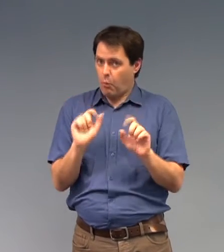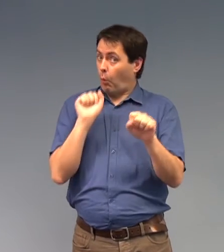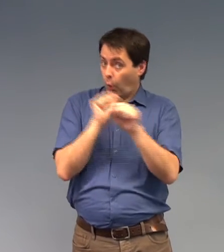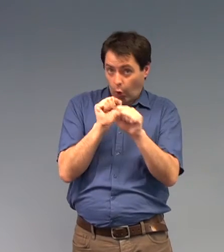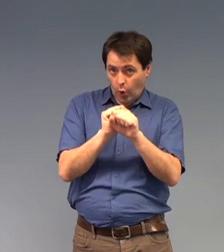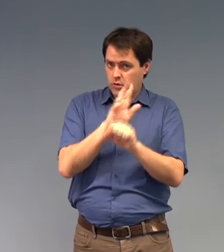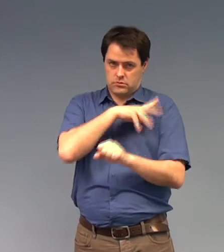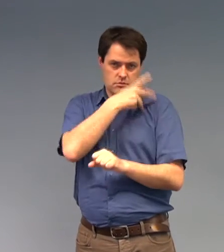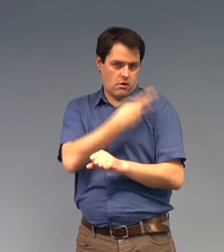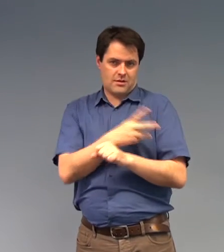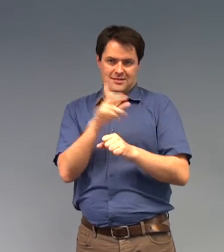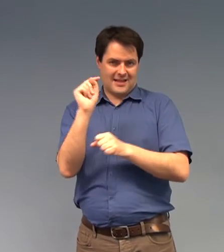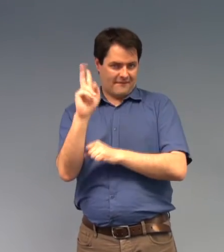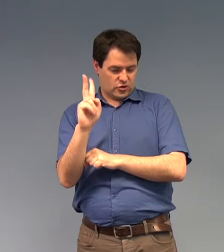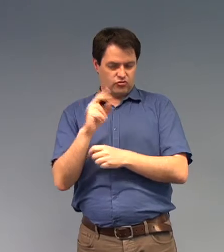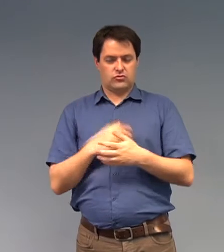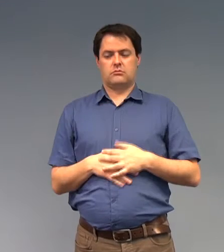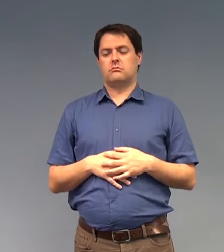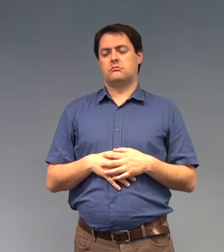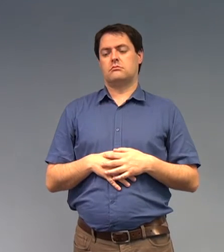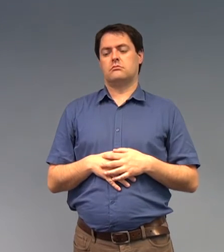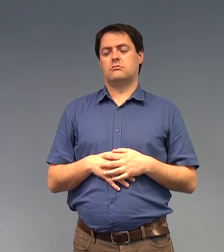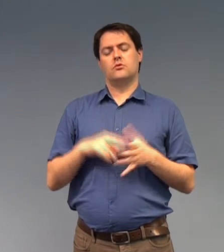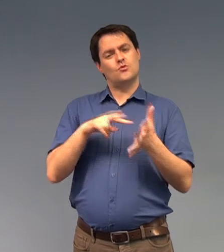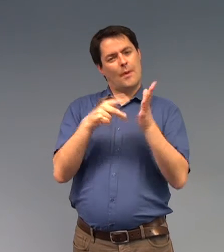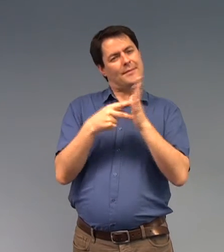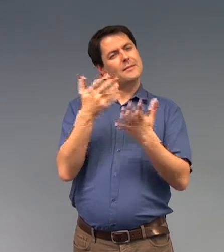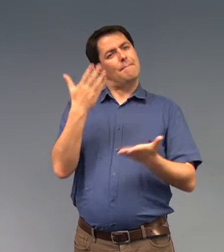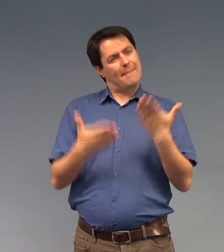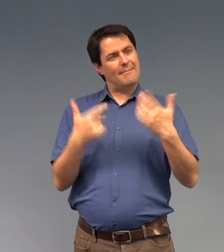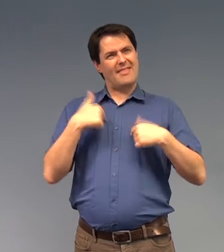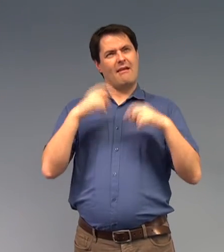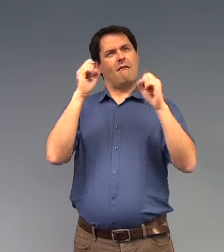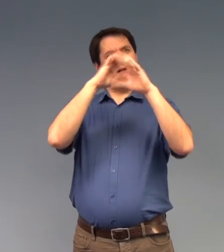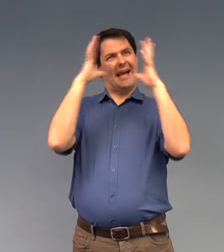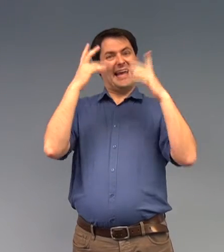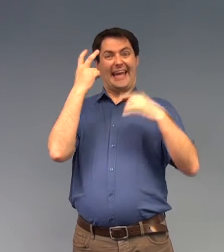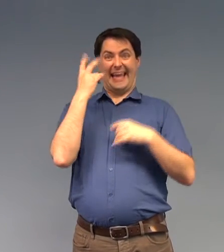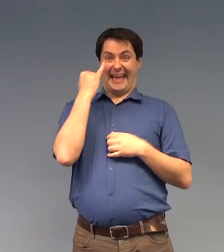and were told that the audience was a general UK audience.